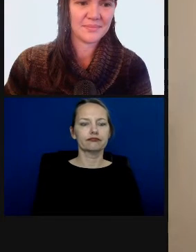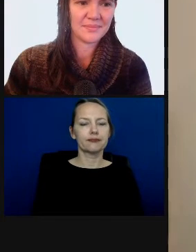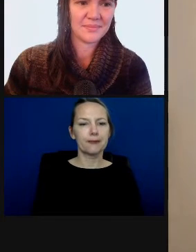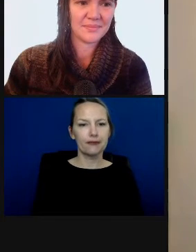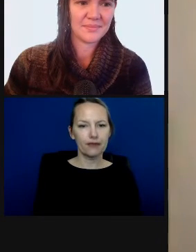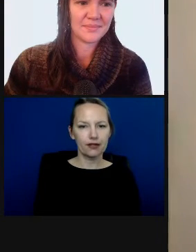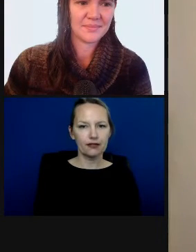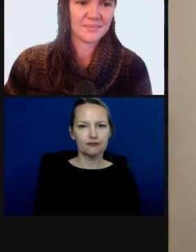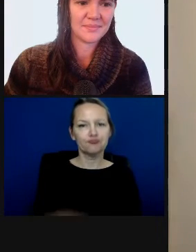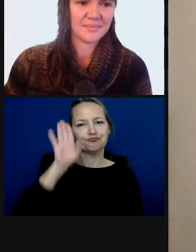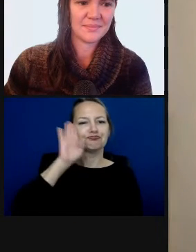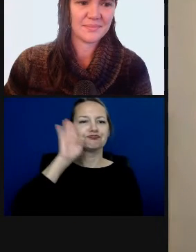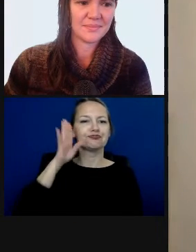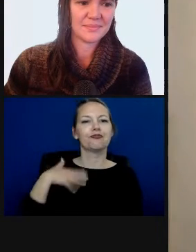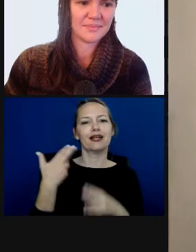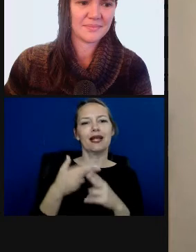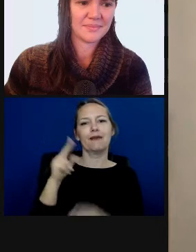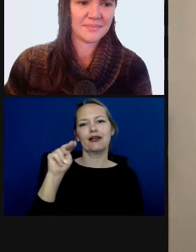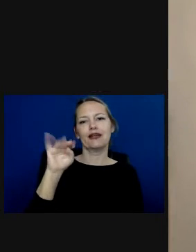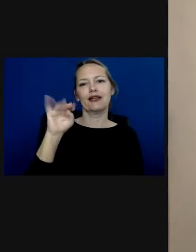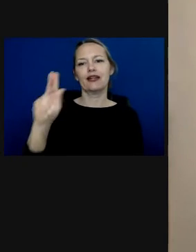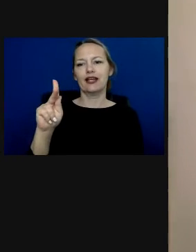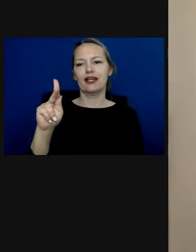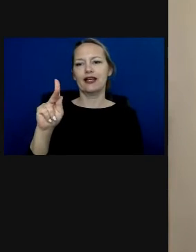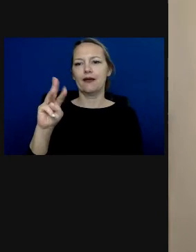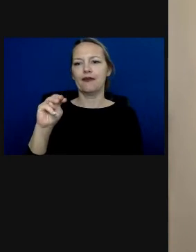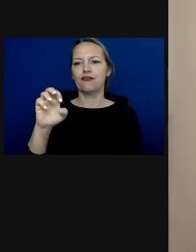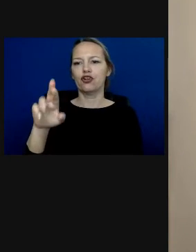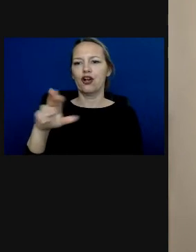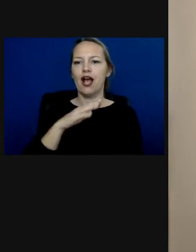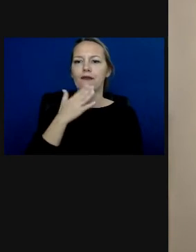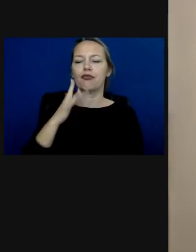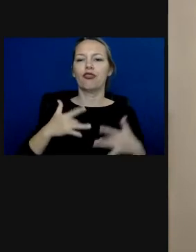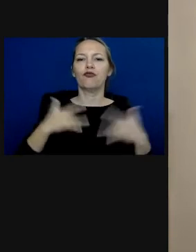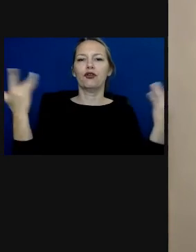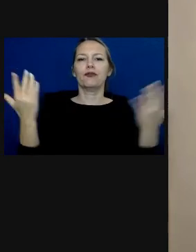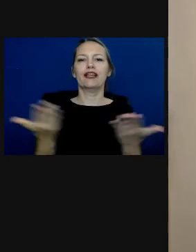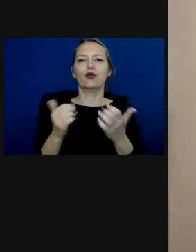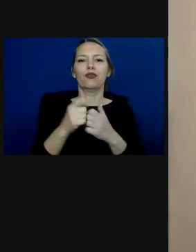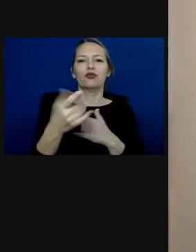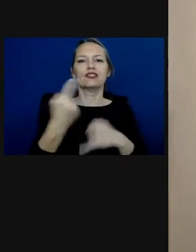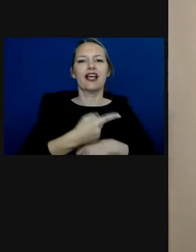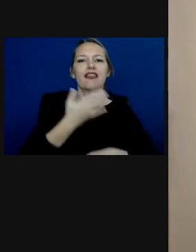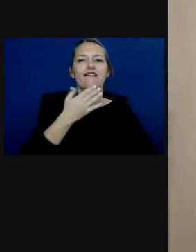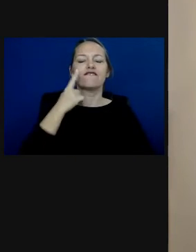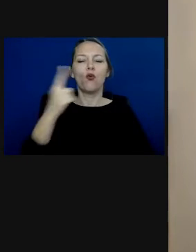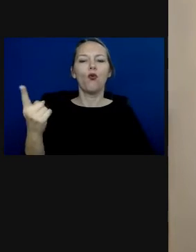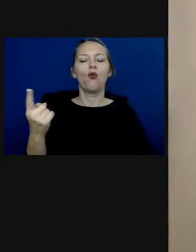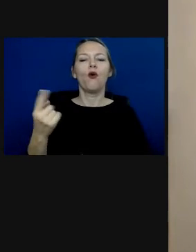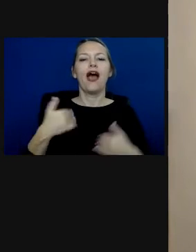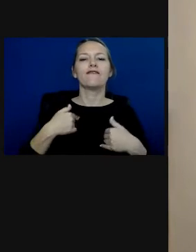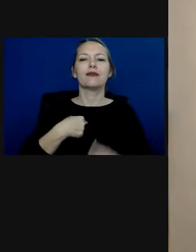Hi, everyone. My name is Nick McClure, and I'm thrilled to be here with you today. Thanks for having me. I'm excited to share with you just a little bit